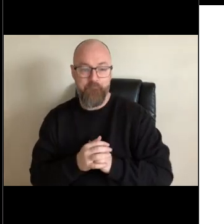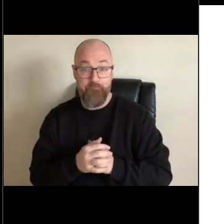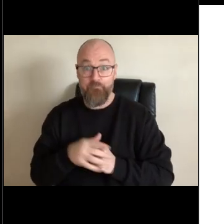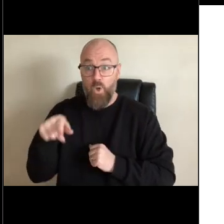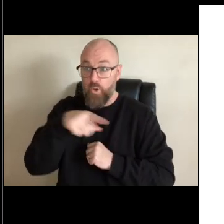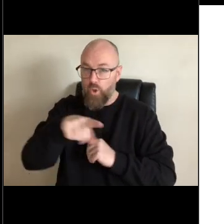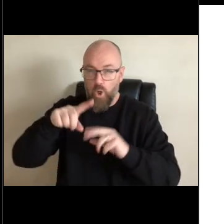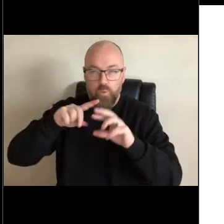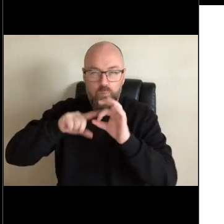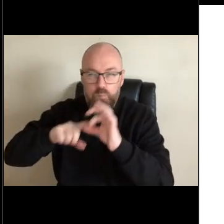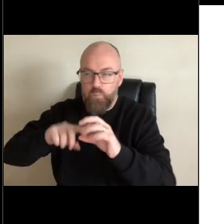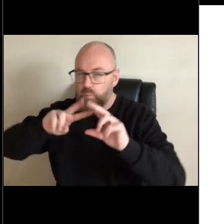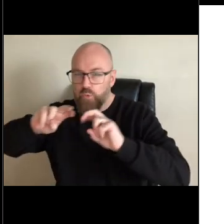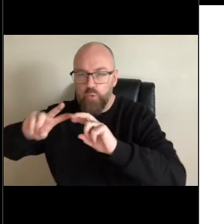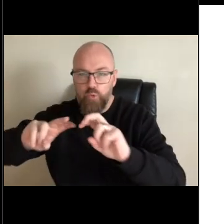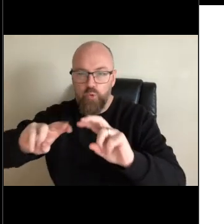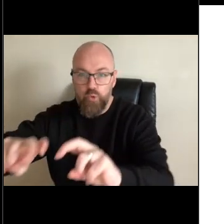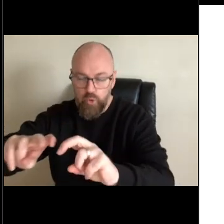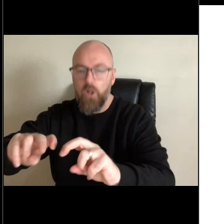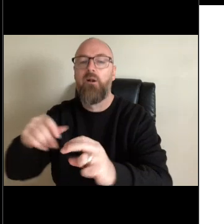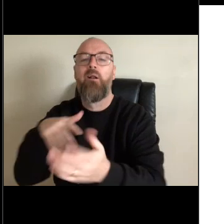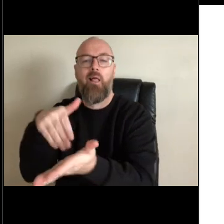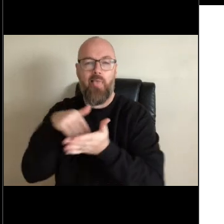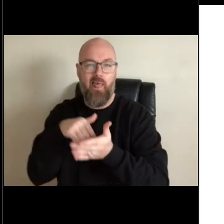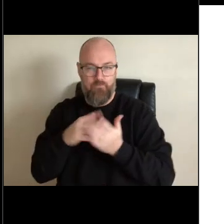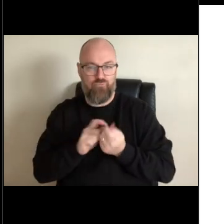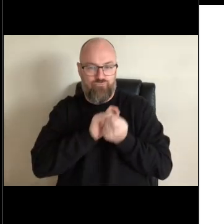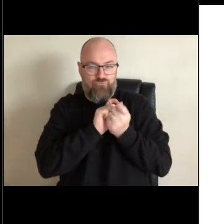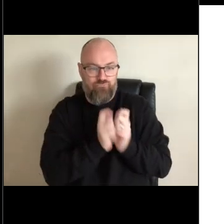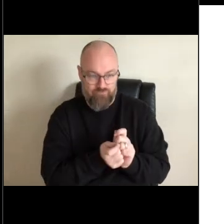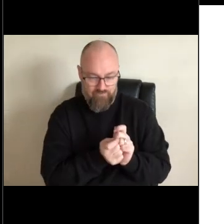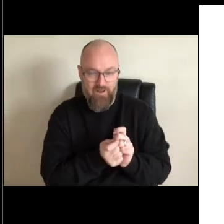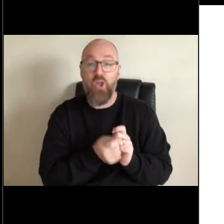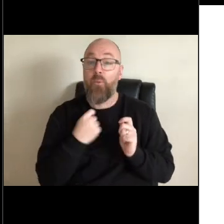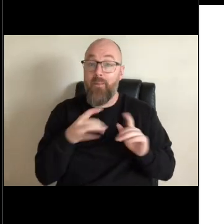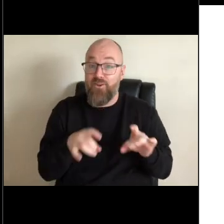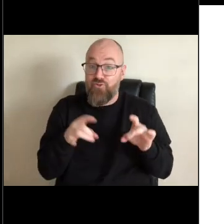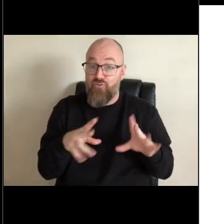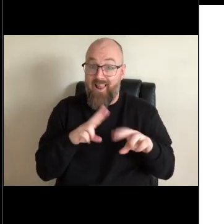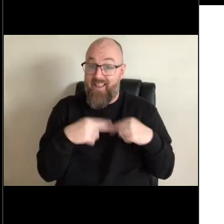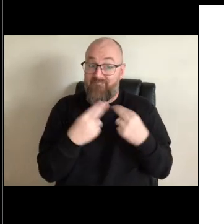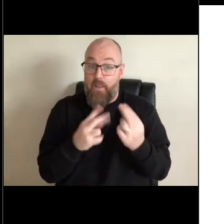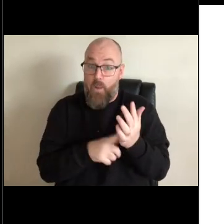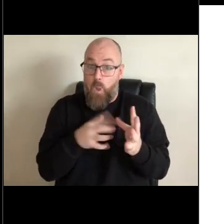to this change in the legislation Australia's family law system was not working as it should